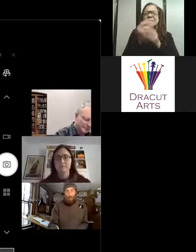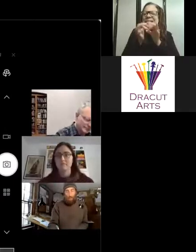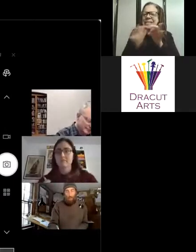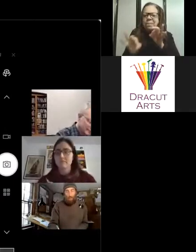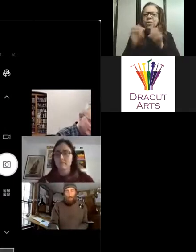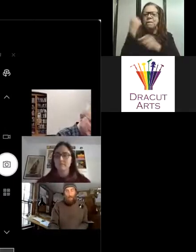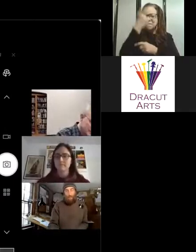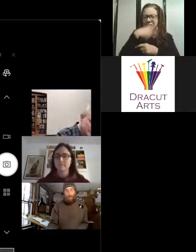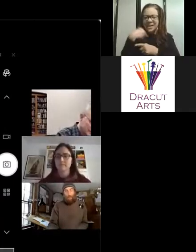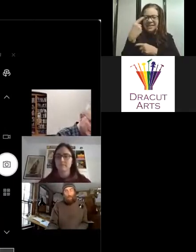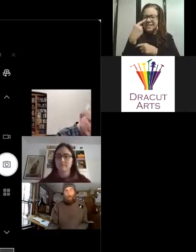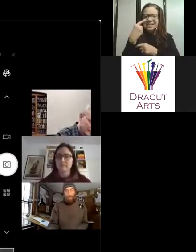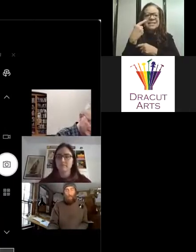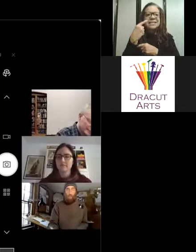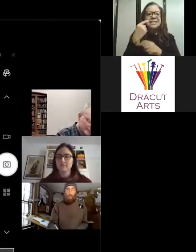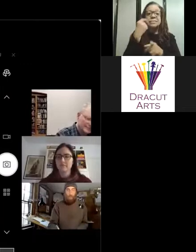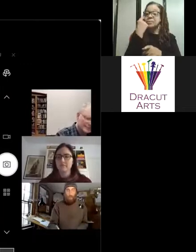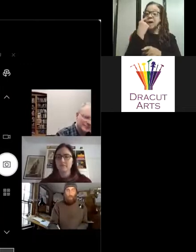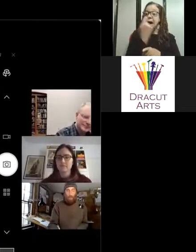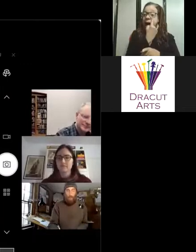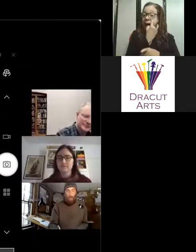Simplest face I know how to draw is like two dots on a line,